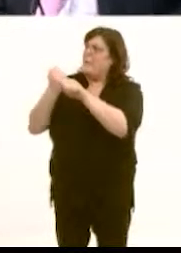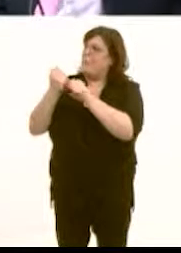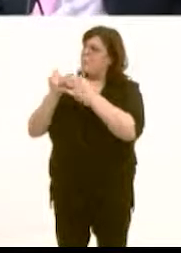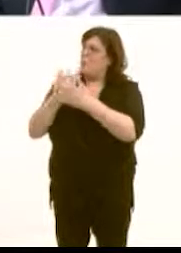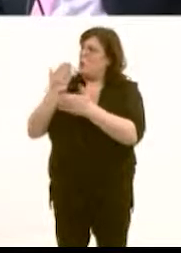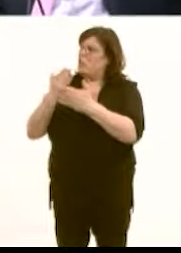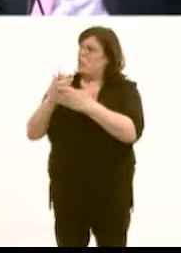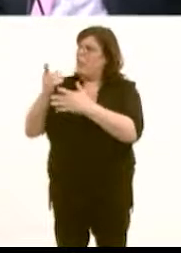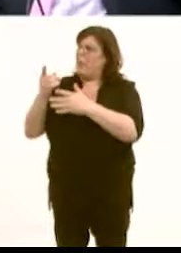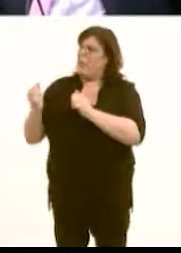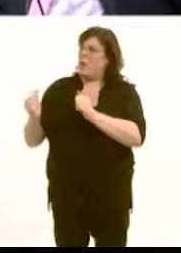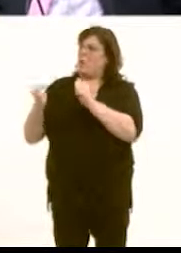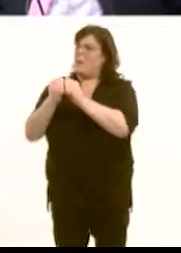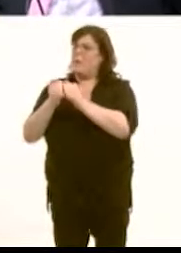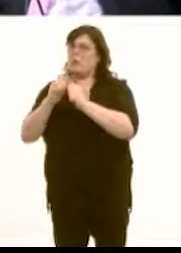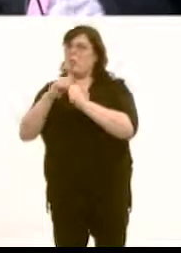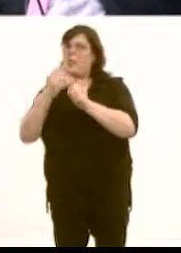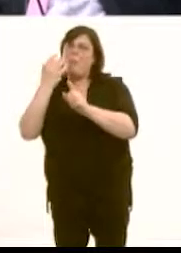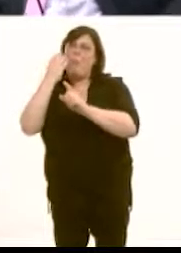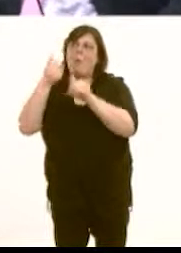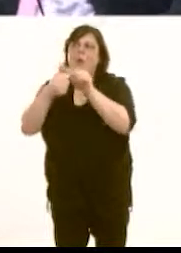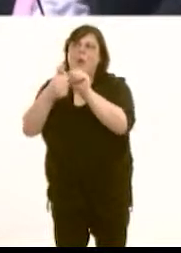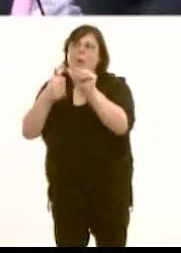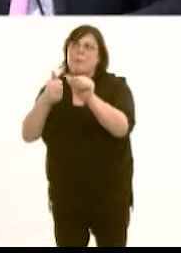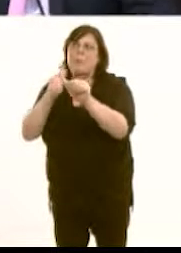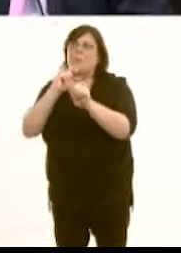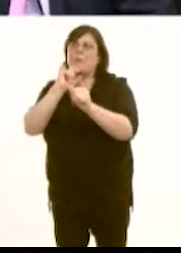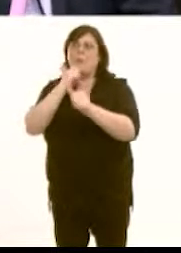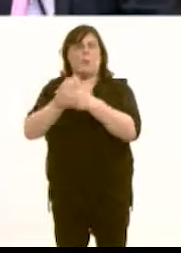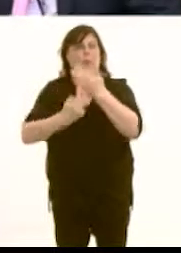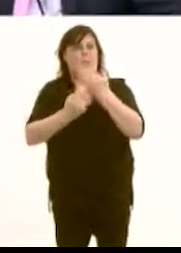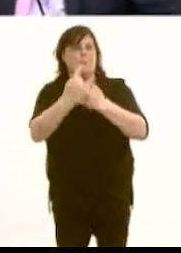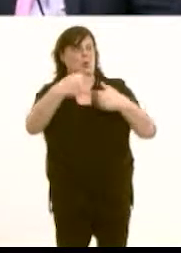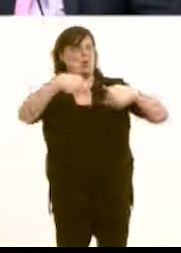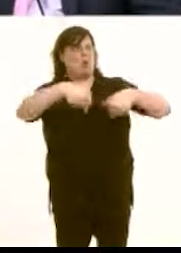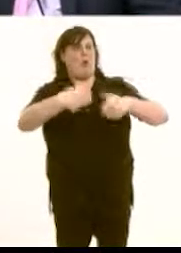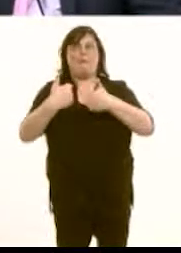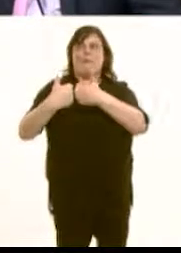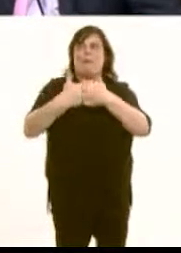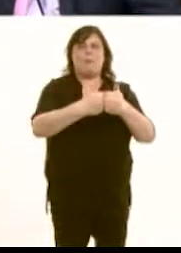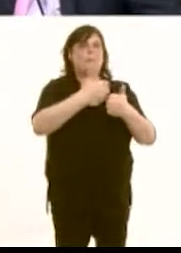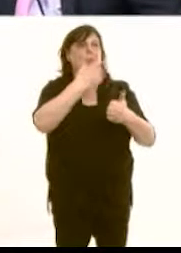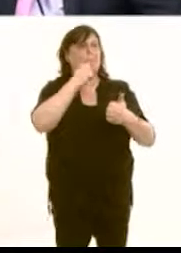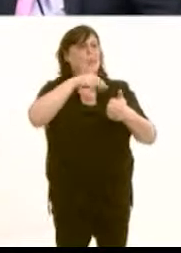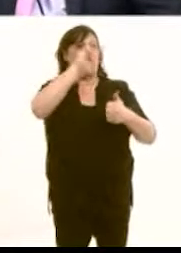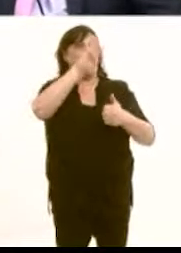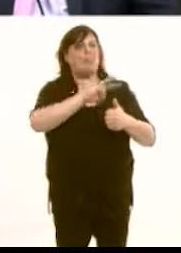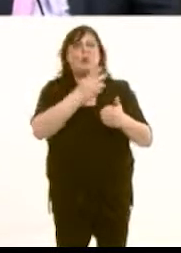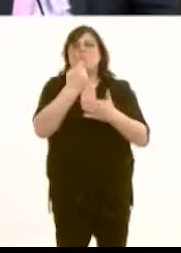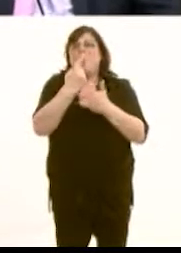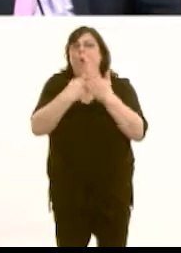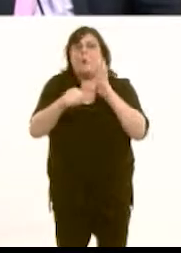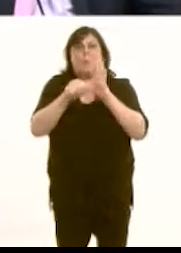with the operators becomes effective for most people in Wales. Carwyn Jones: Itís not just the masts, of course, because one of the issues that have